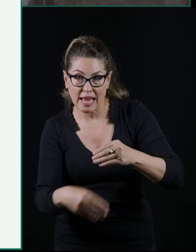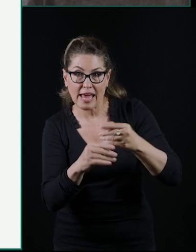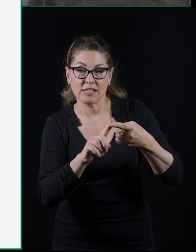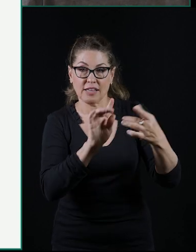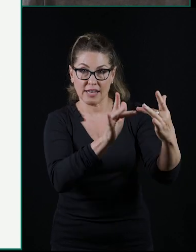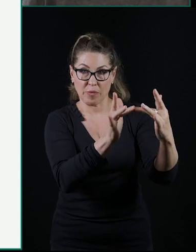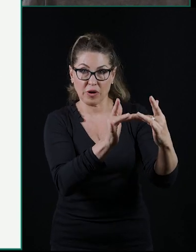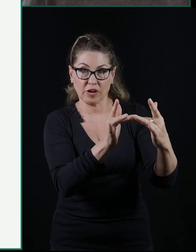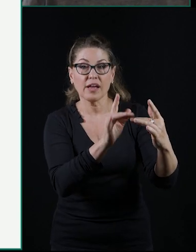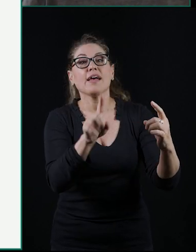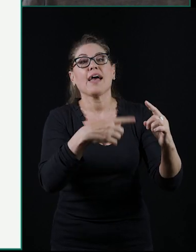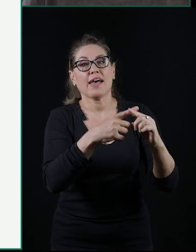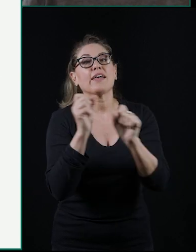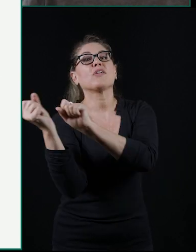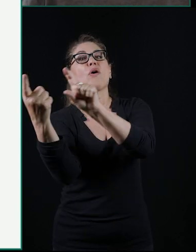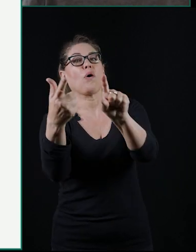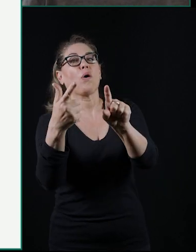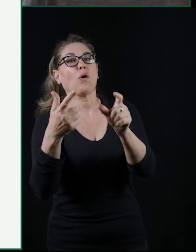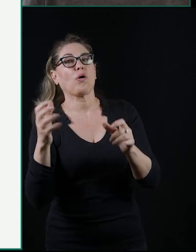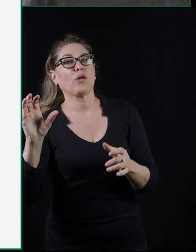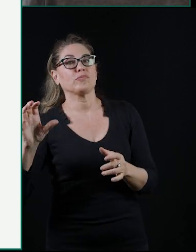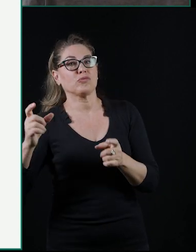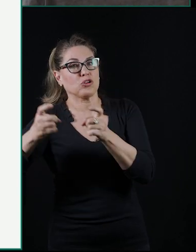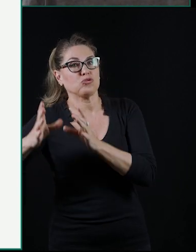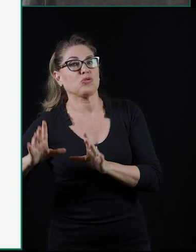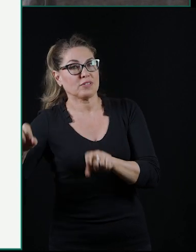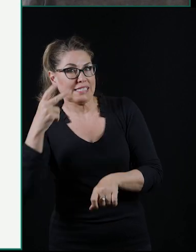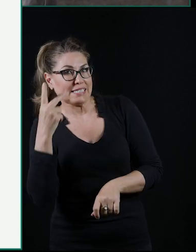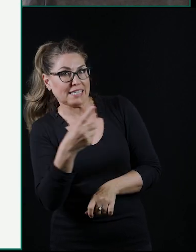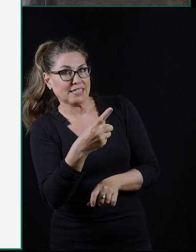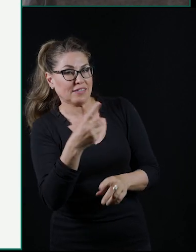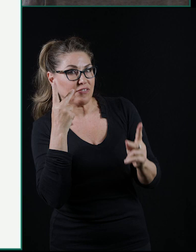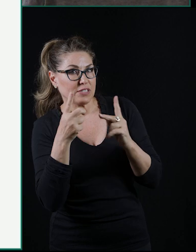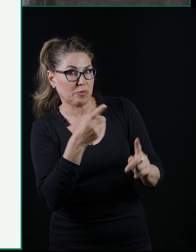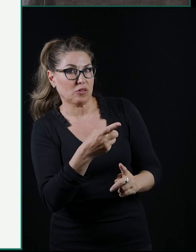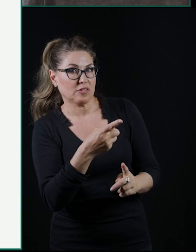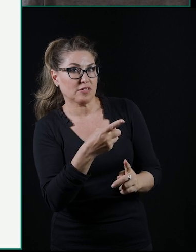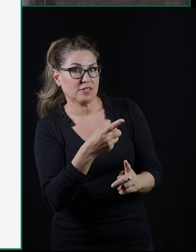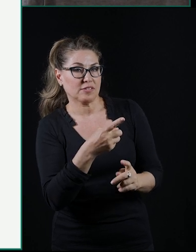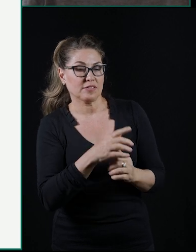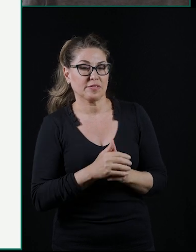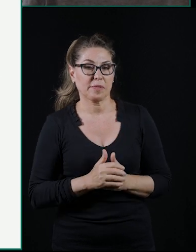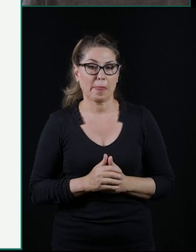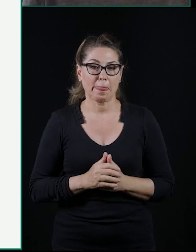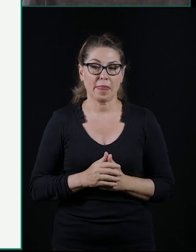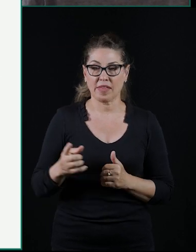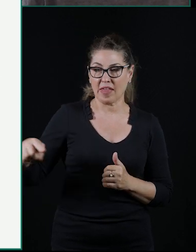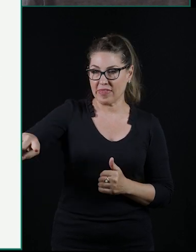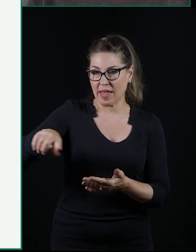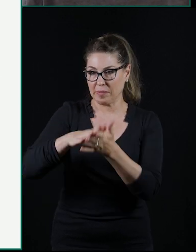it becomes visible to all other chat controls in the network and then they in turn become visible to it.